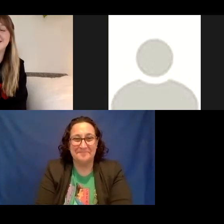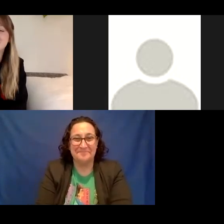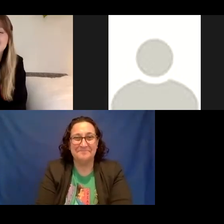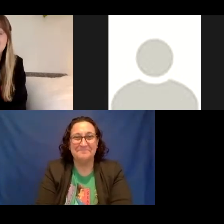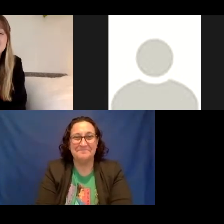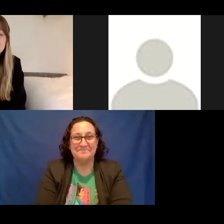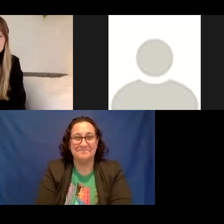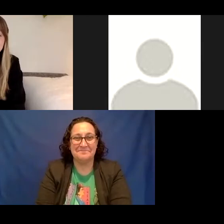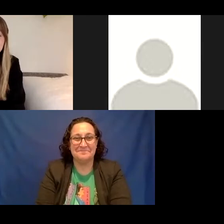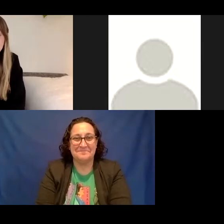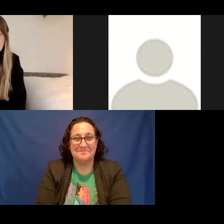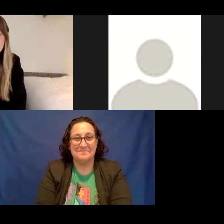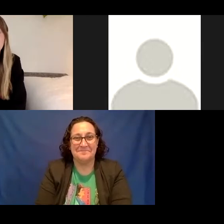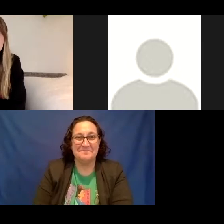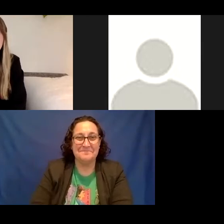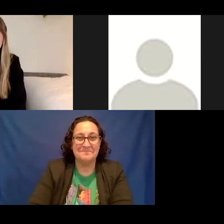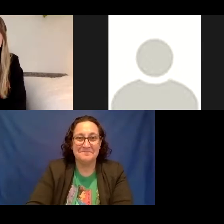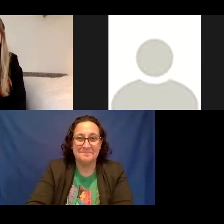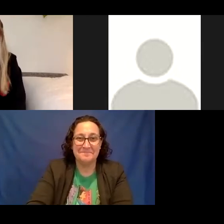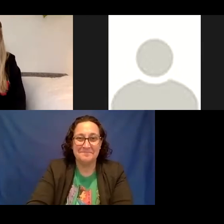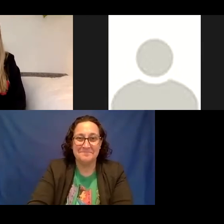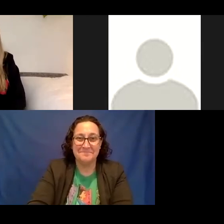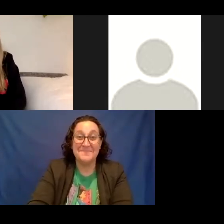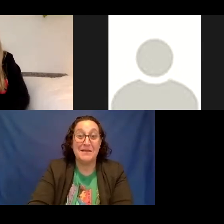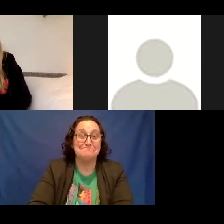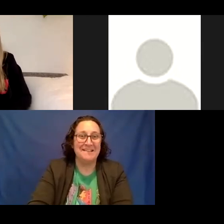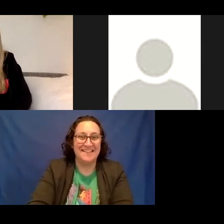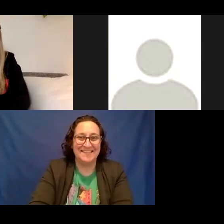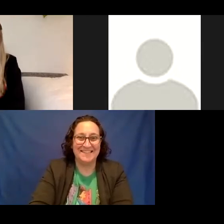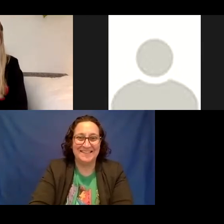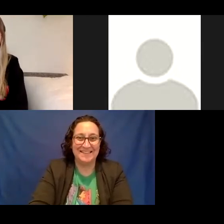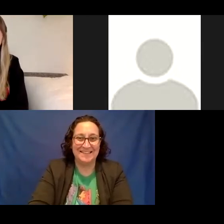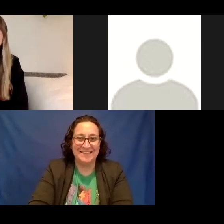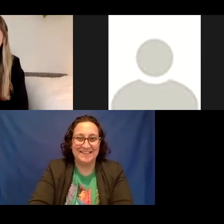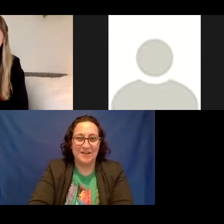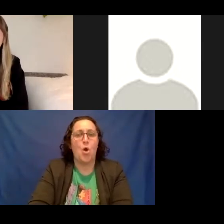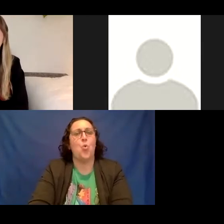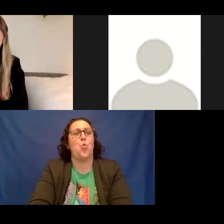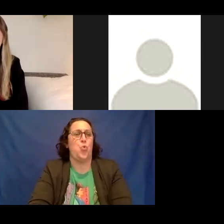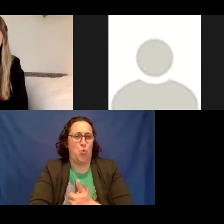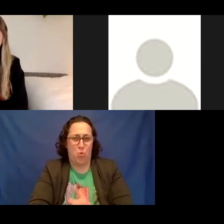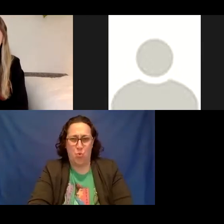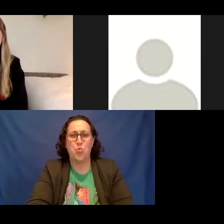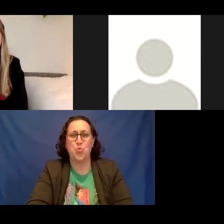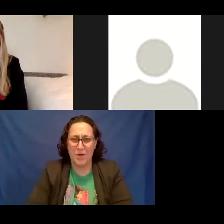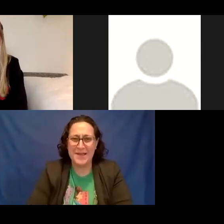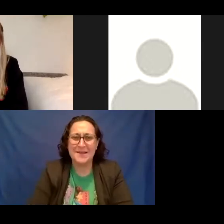really so interesting, I'm a psychology major and I'm currently taking a Psychopathology